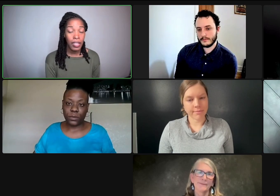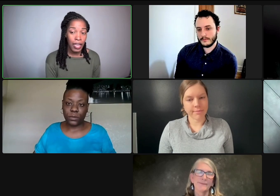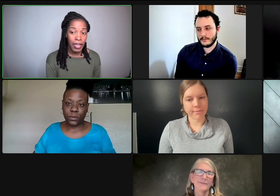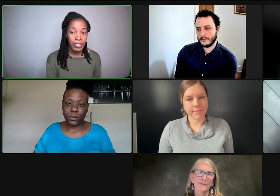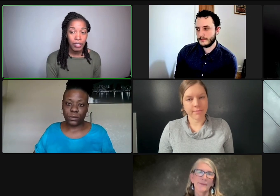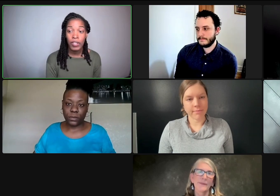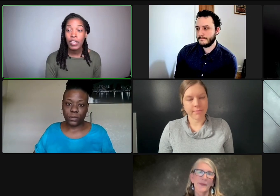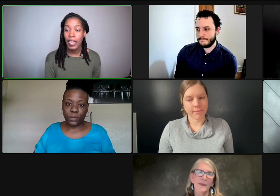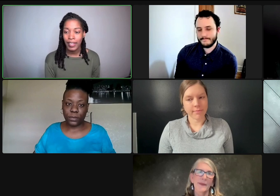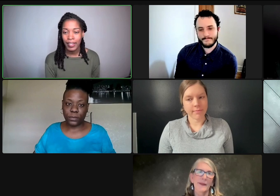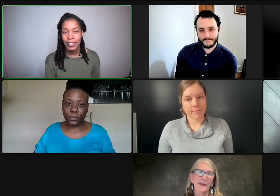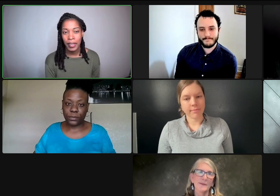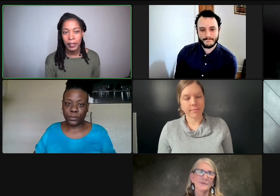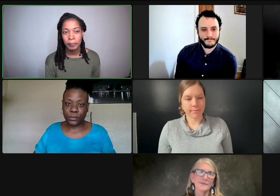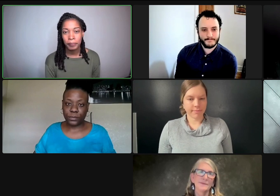in any activity at any time.